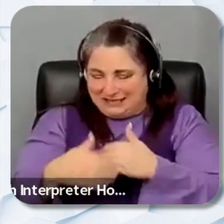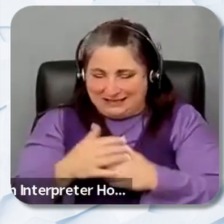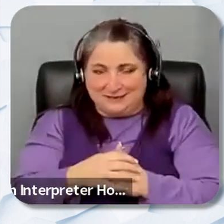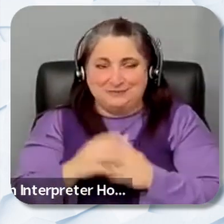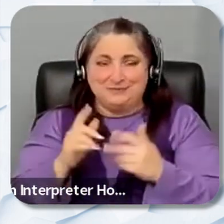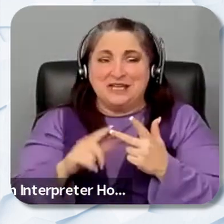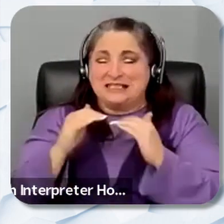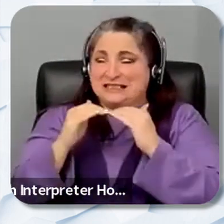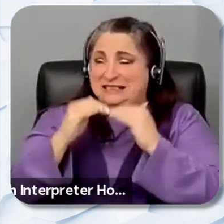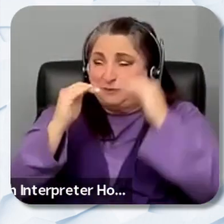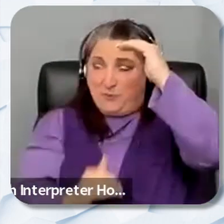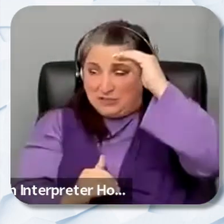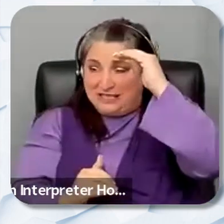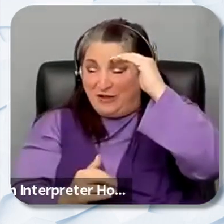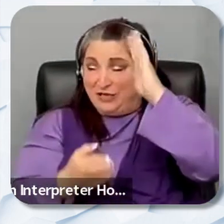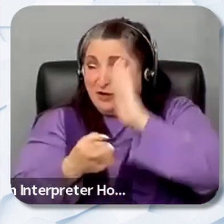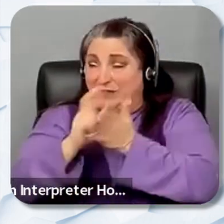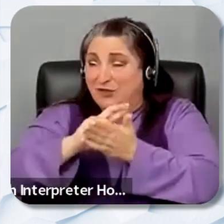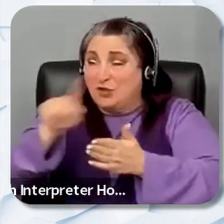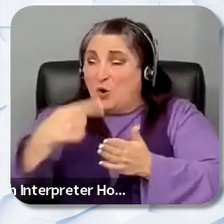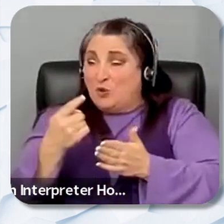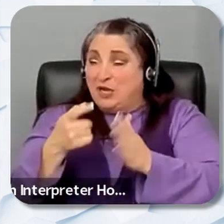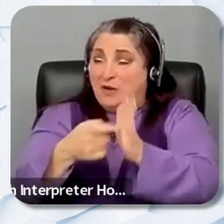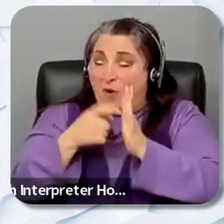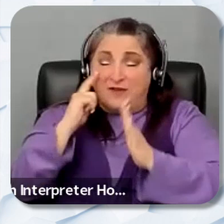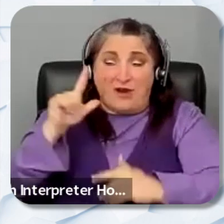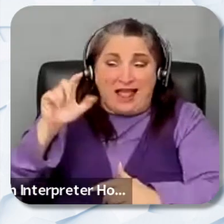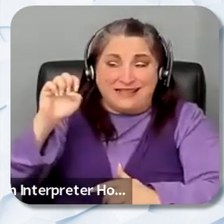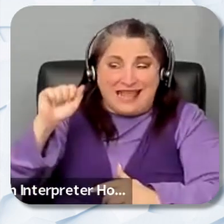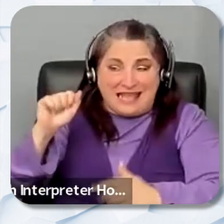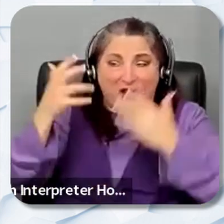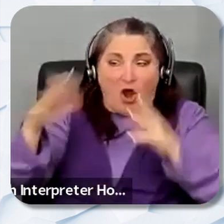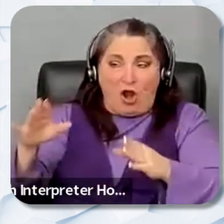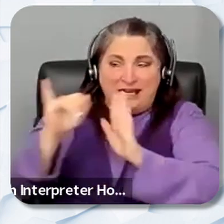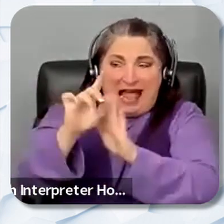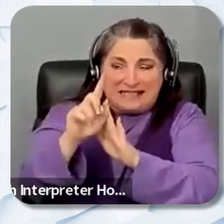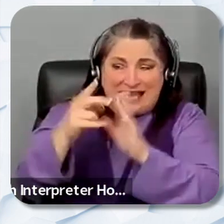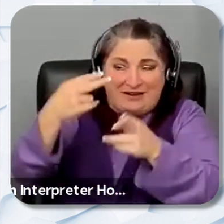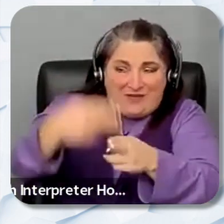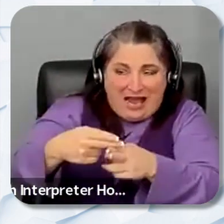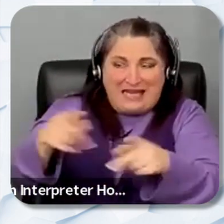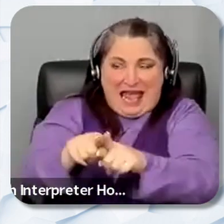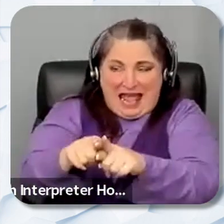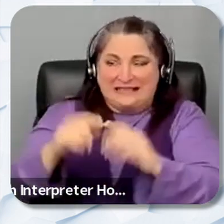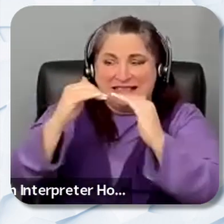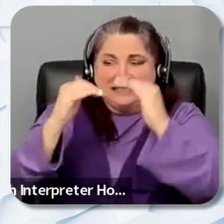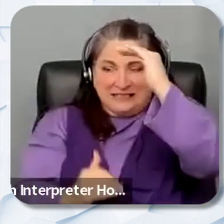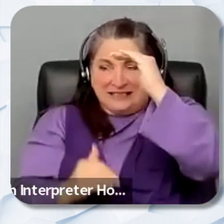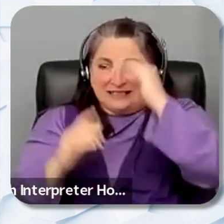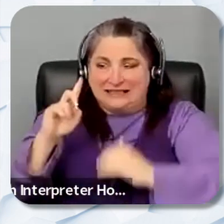reviews are only required for LEAs who are identified as disproportionate in the Annual